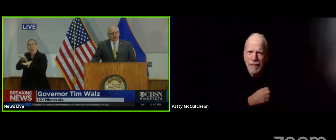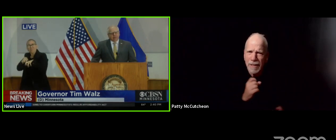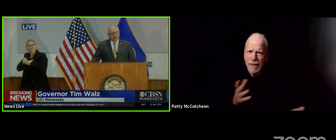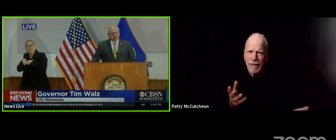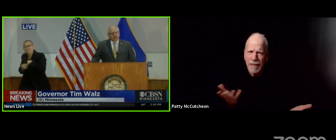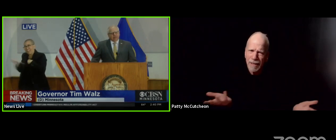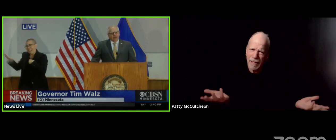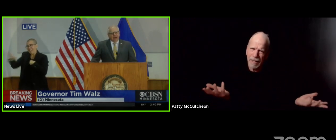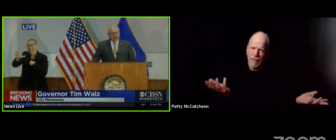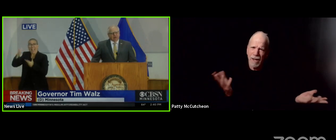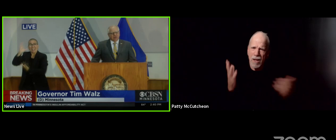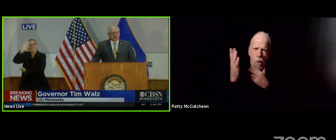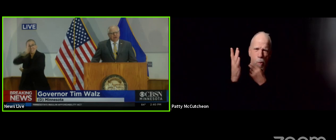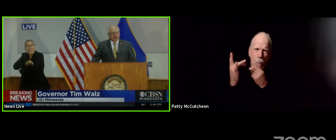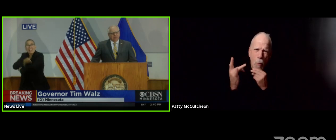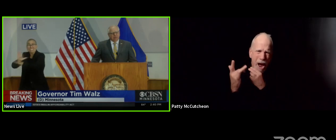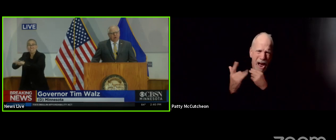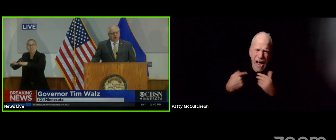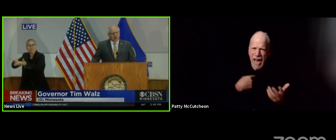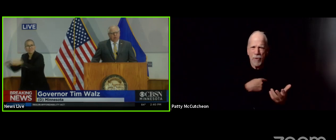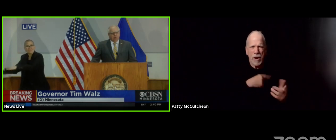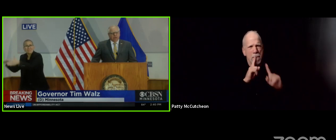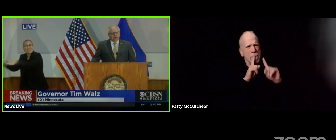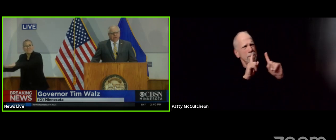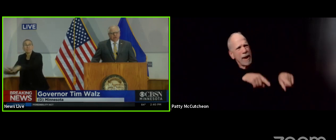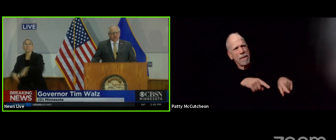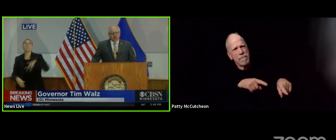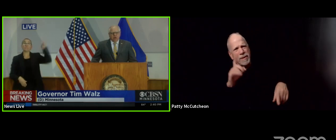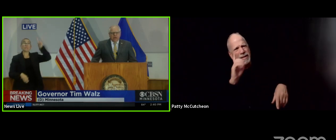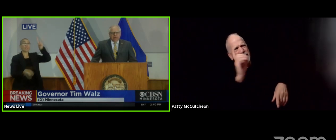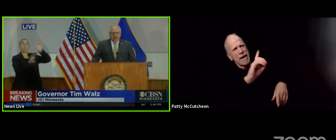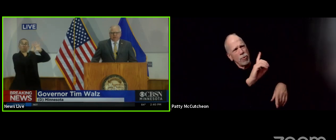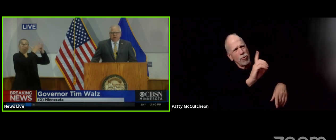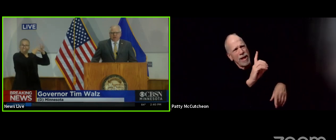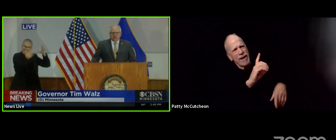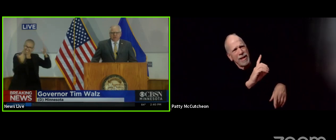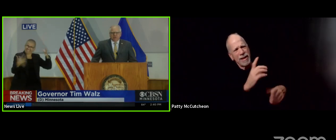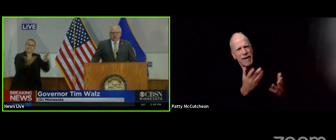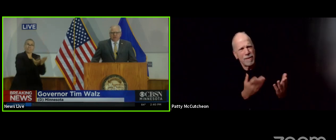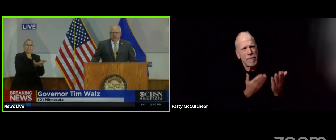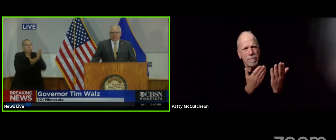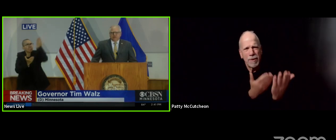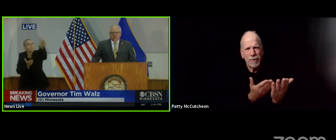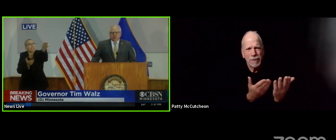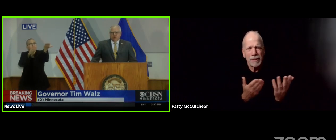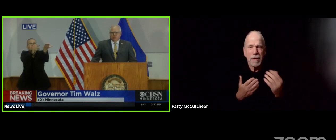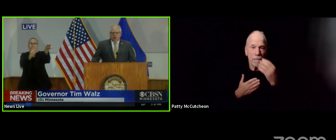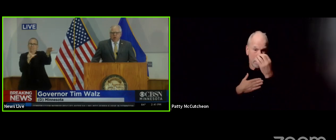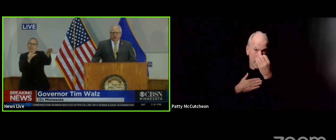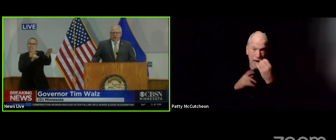PROPOSAL OUT OF THE HOUSE ON WHAT WE CAN DO? SO MY RESPONSE TO THIS IS, IS THAT I CERTAINLY WELCOME ALWAYS,